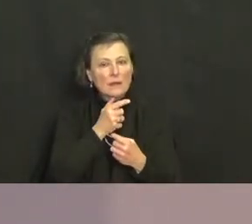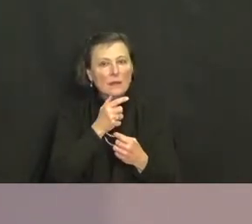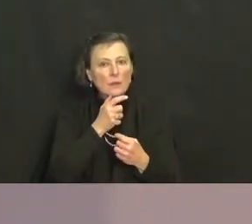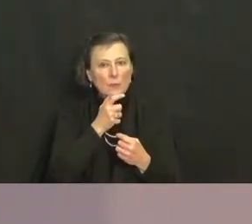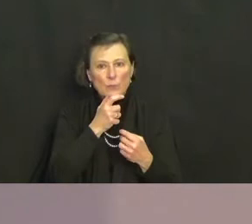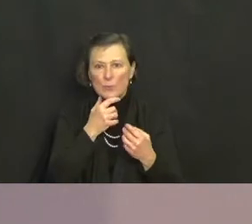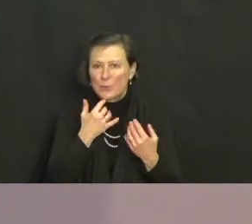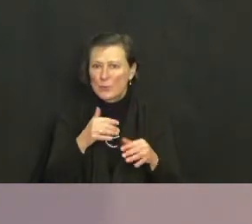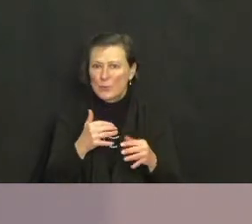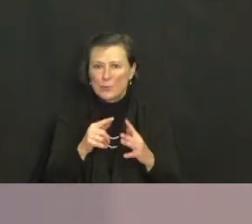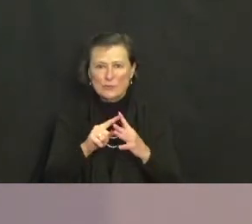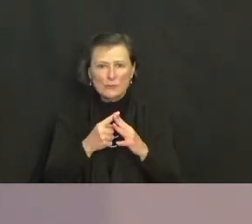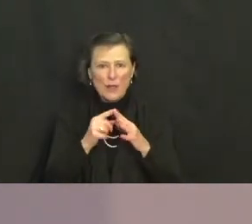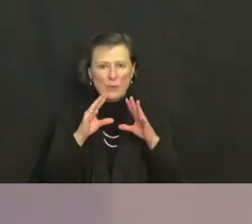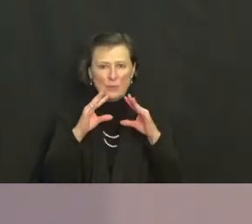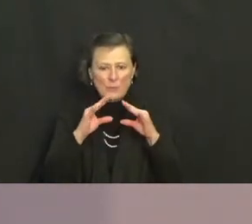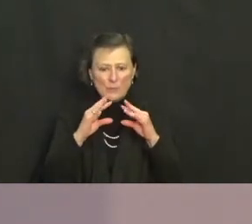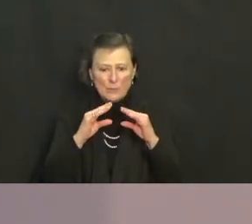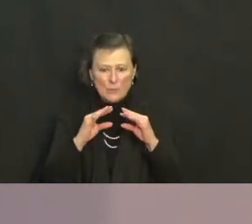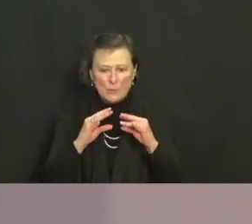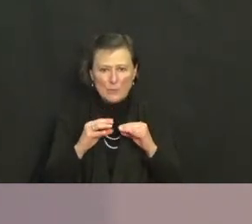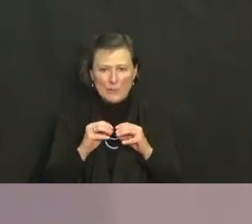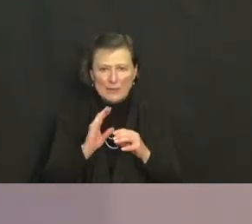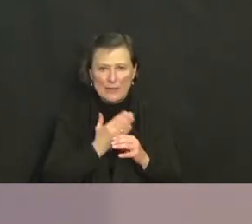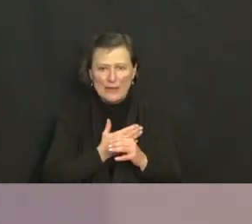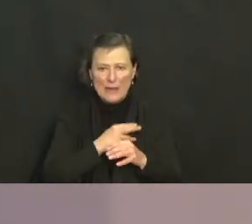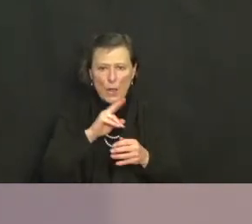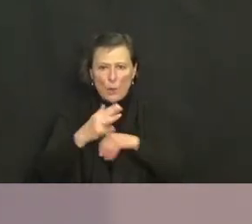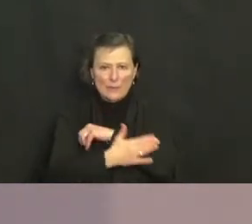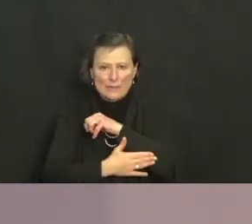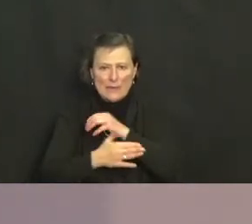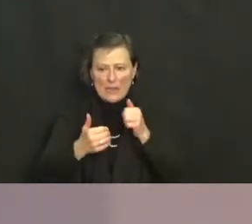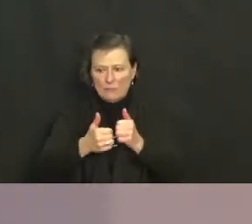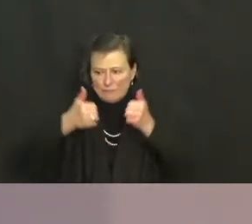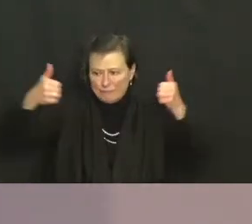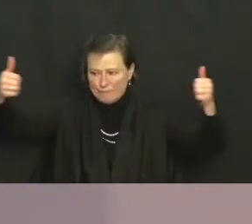nation, need to be fanned back into life.